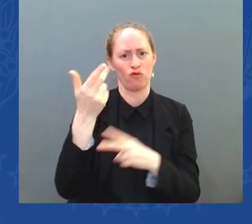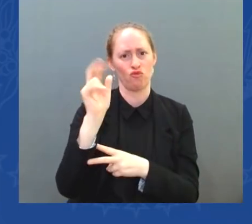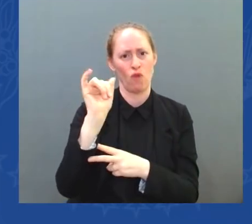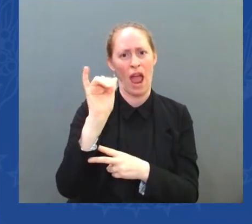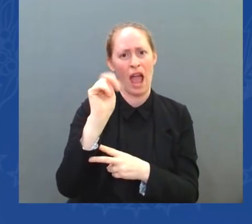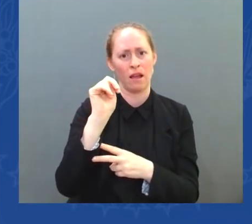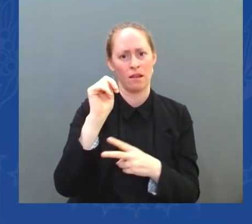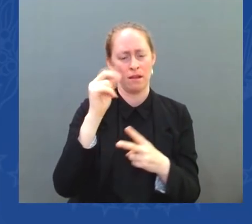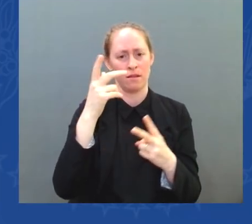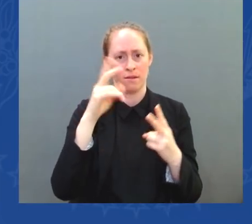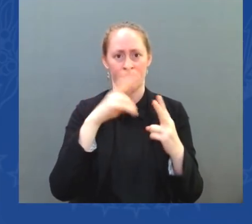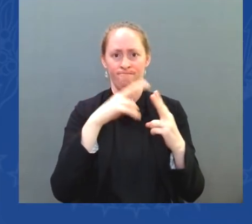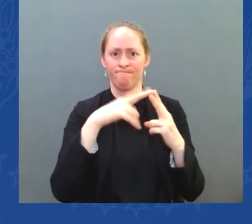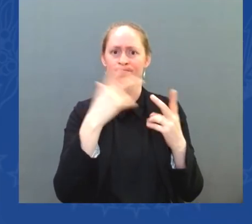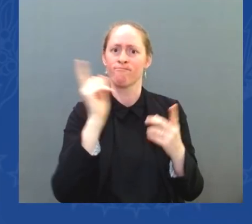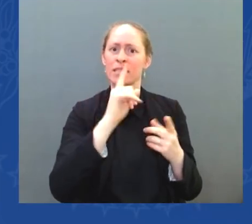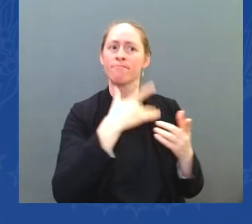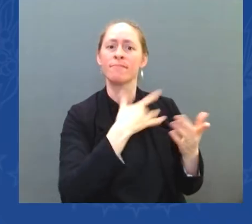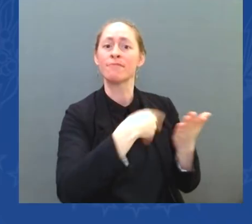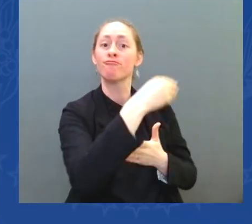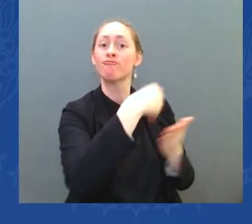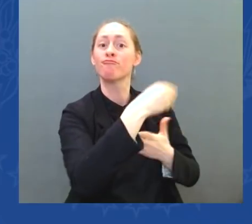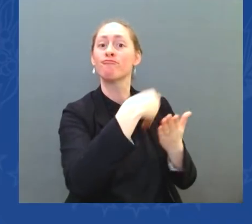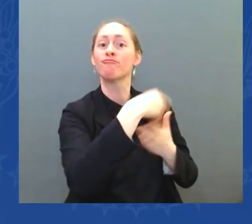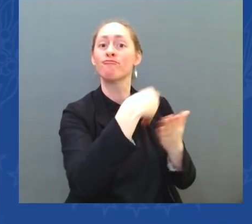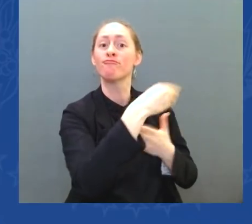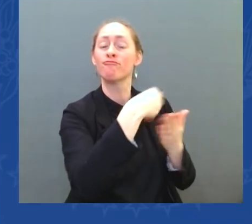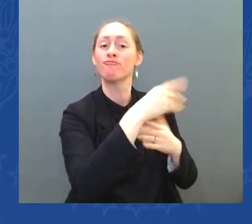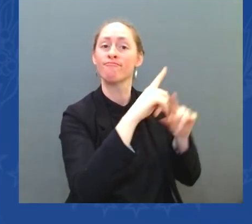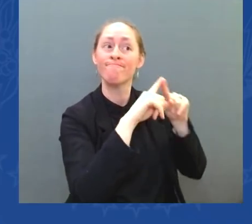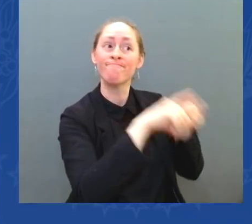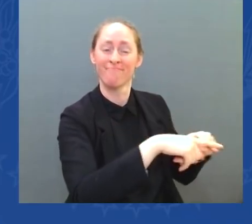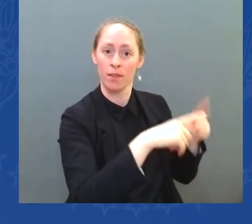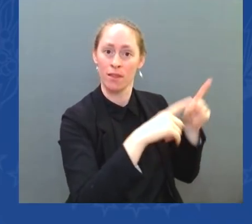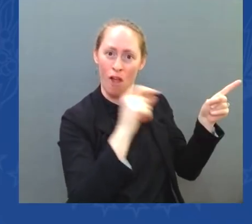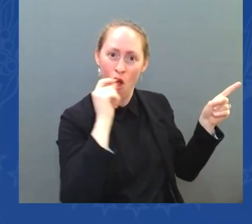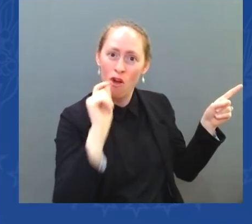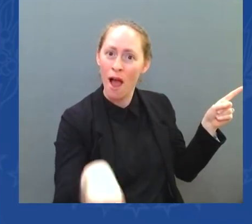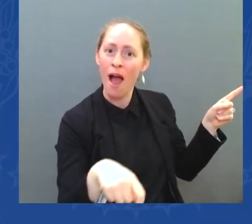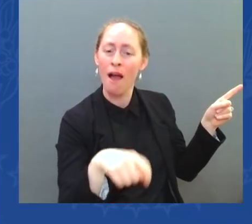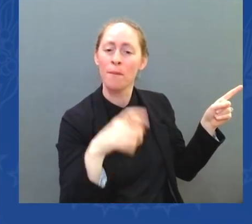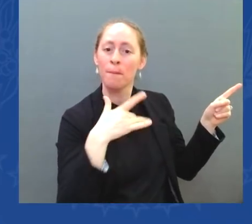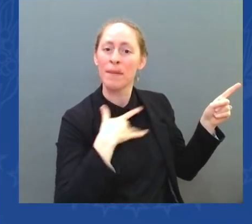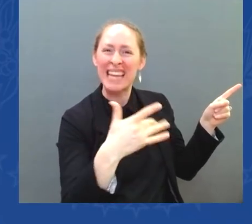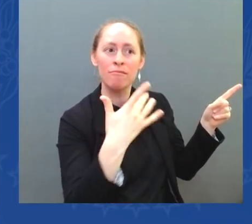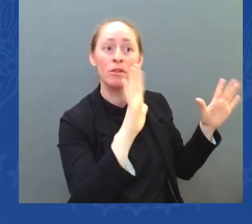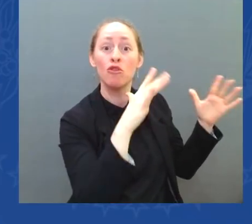Seventy percent of the increase in prices in March came from Putin's price hike in gasoline.